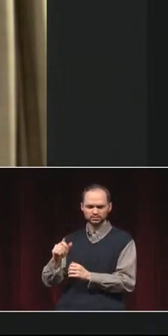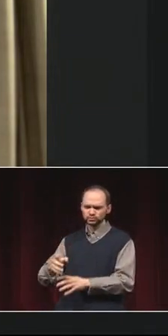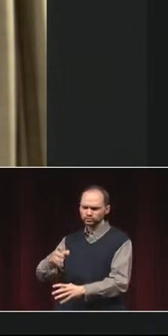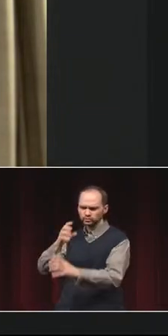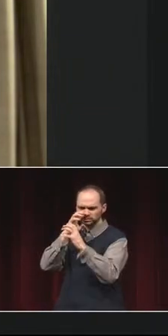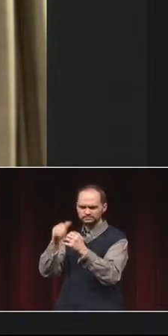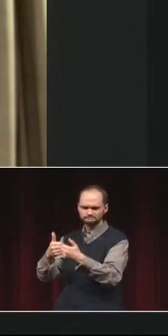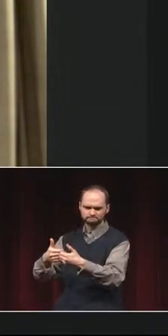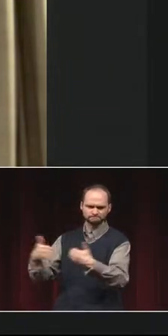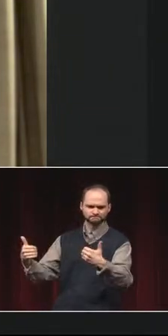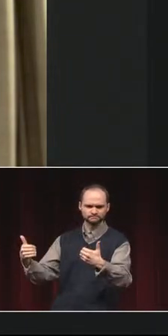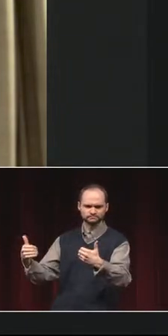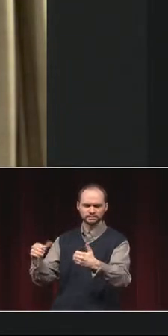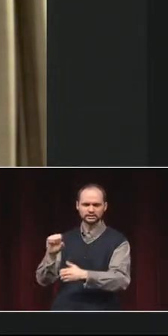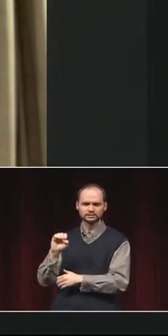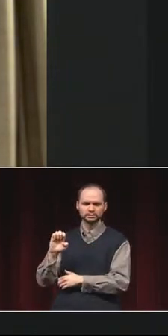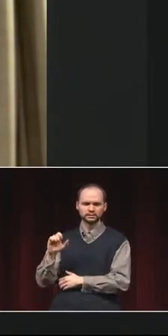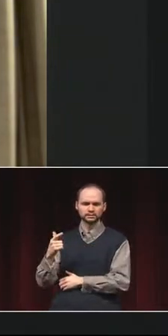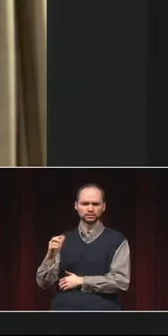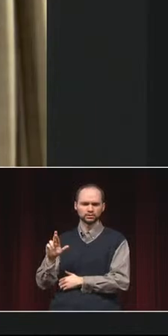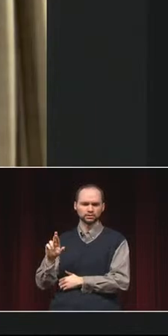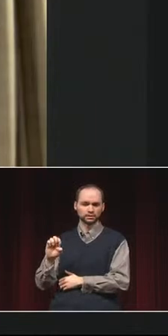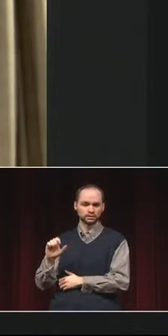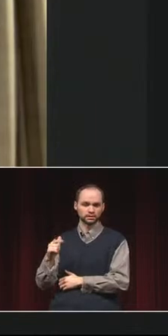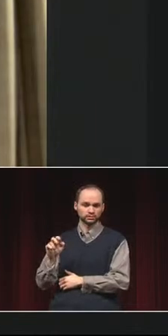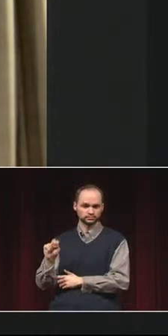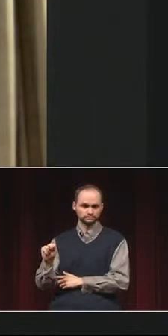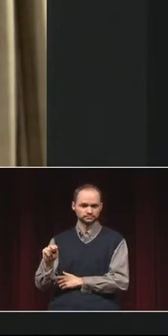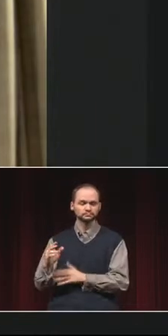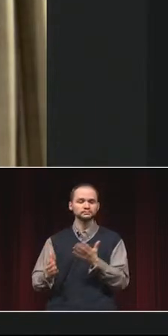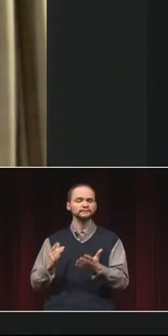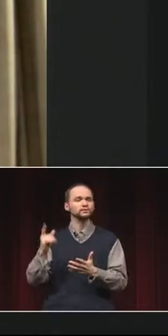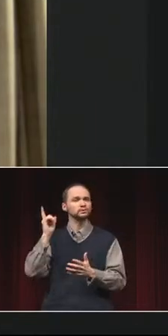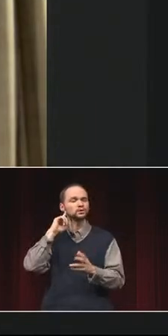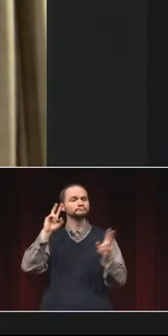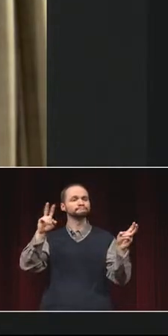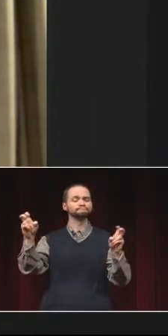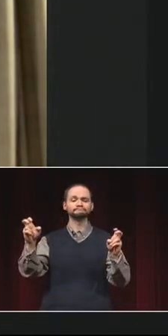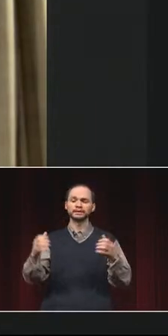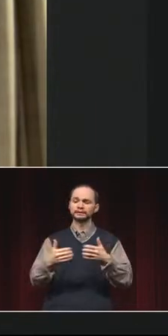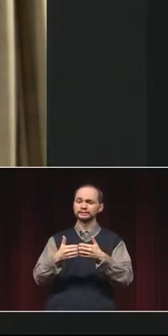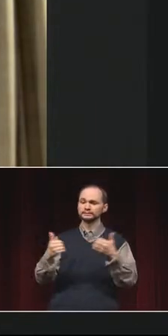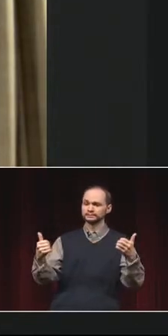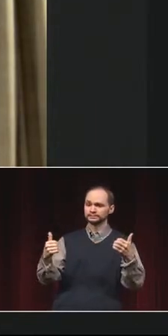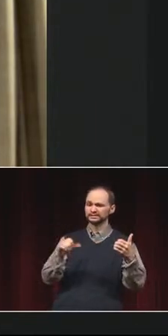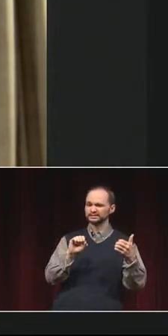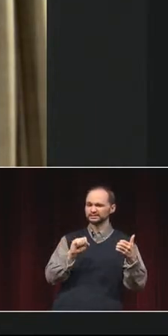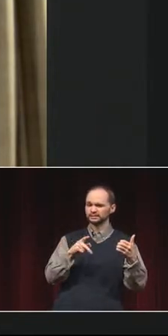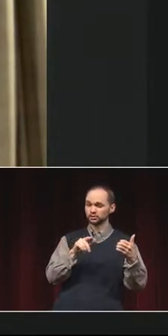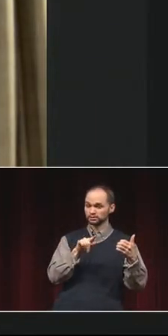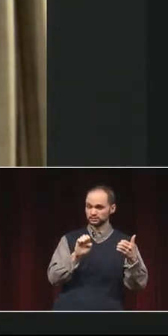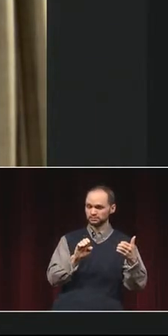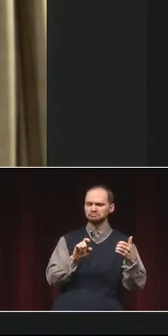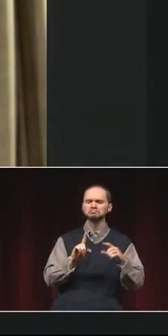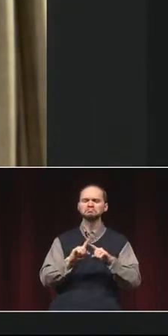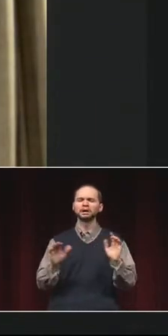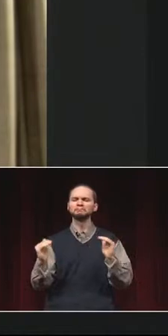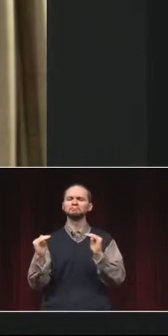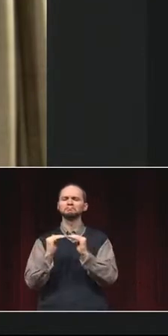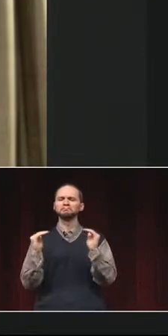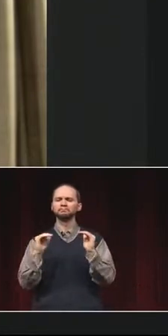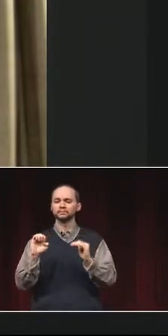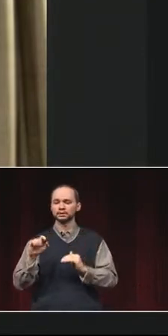You may be familiar with the term separate but equal. This means that no matter the facility,